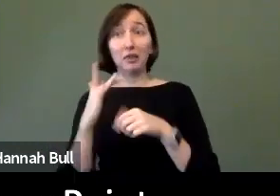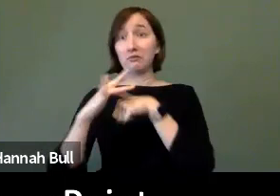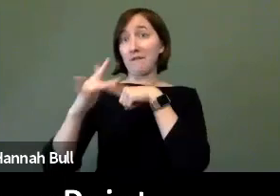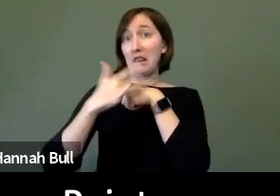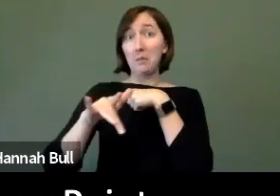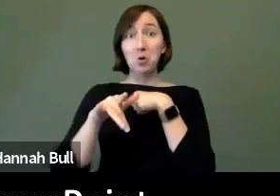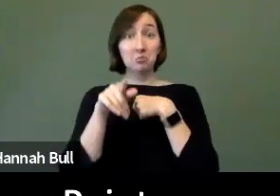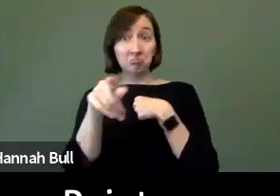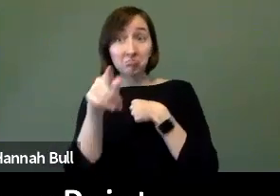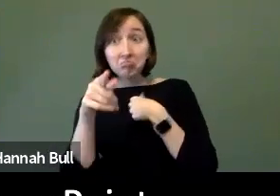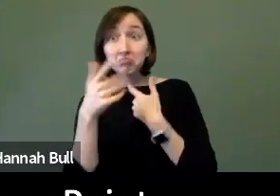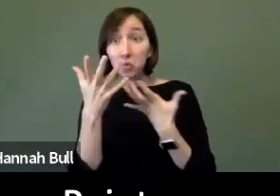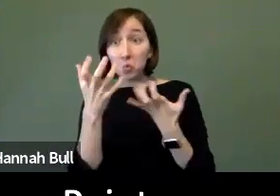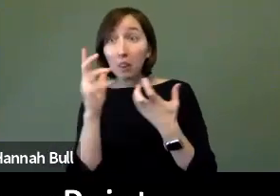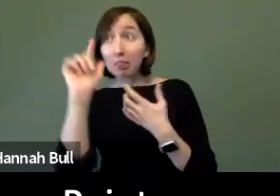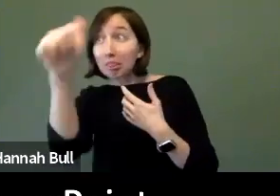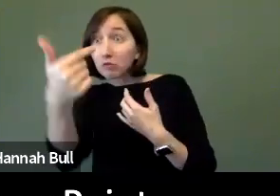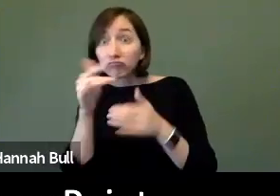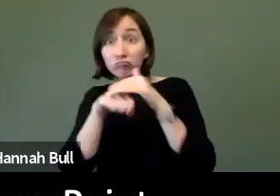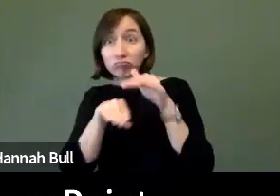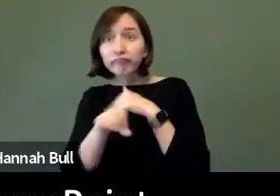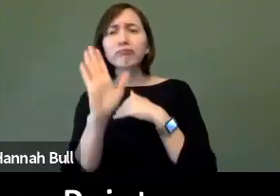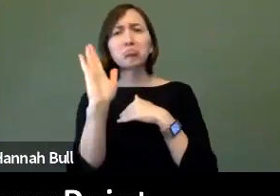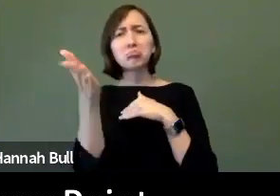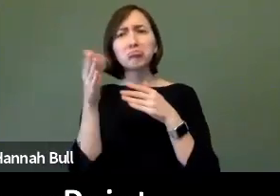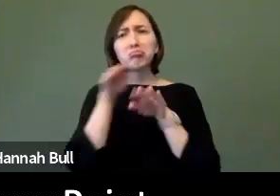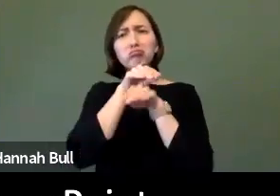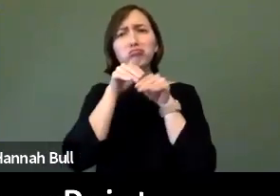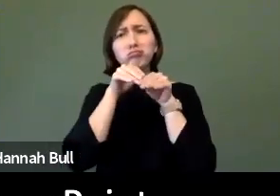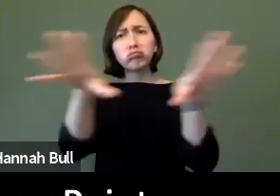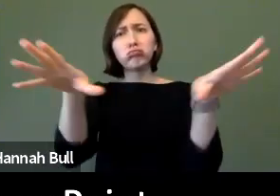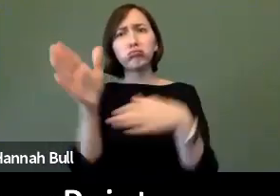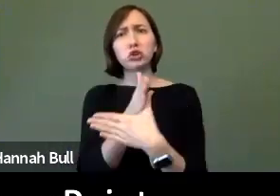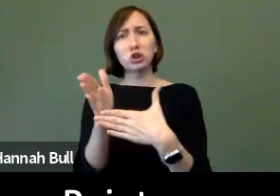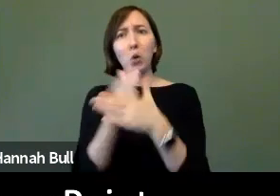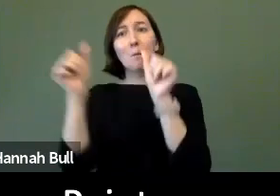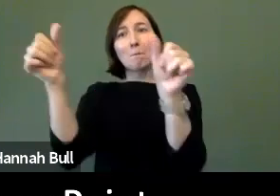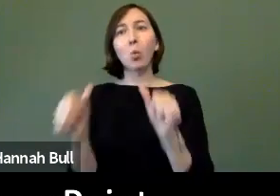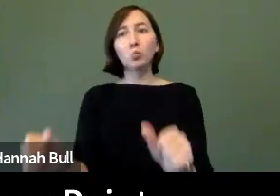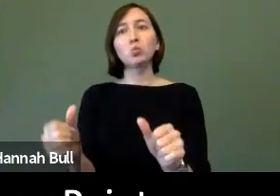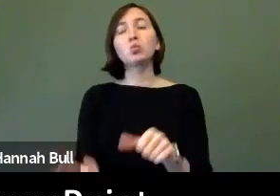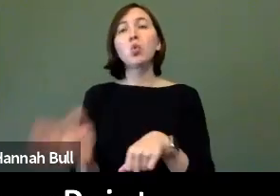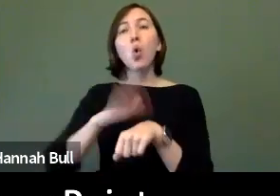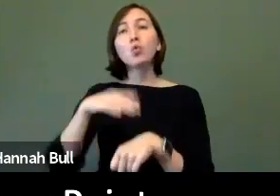in this package will be made available to you. That will be posted on a Georgia Tech website